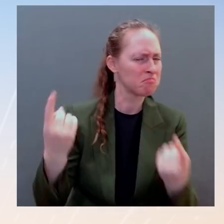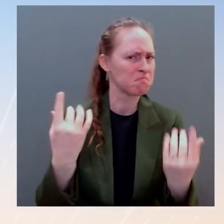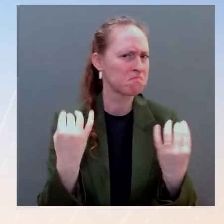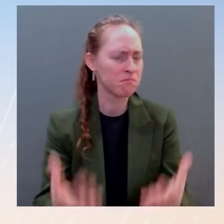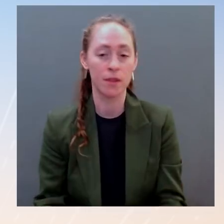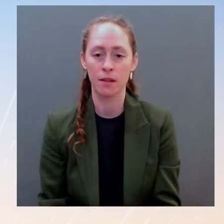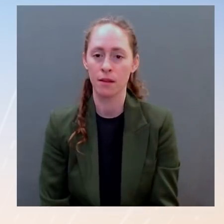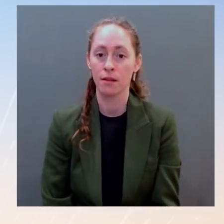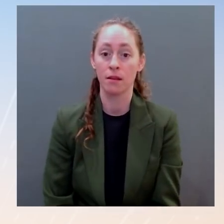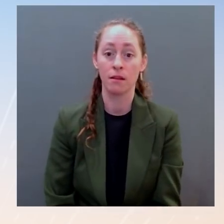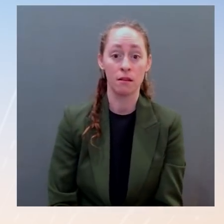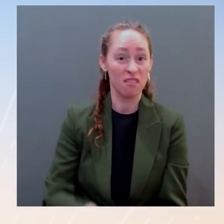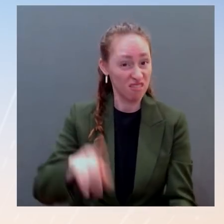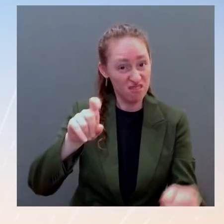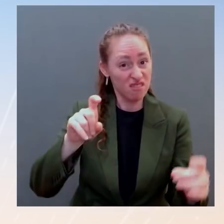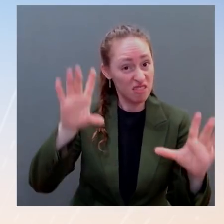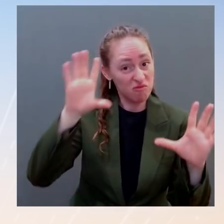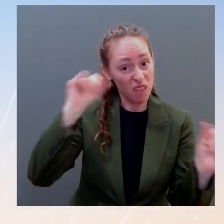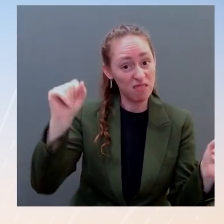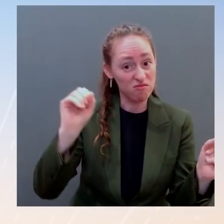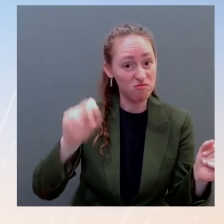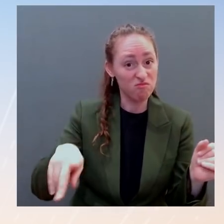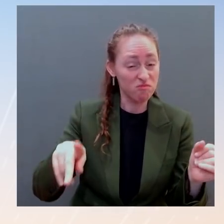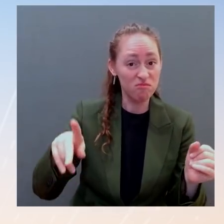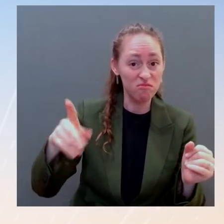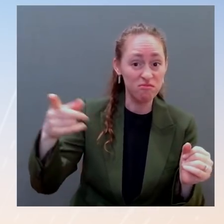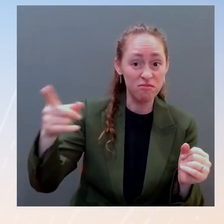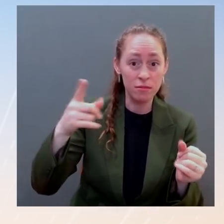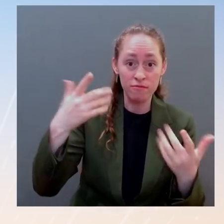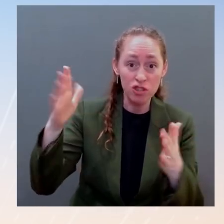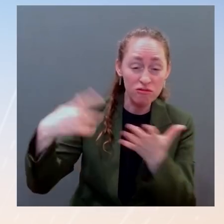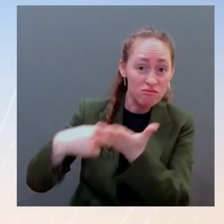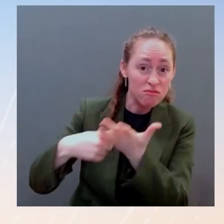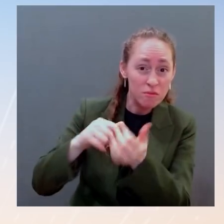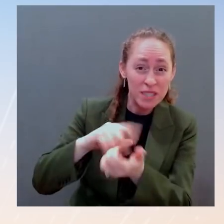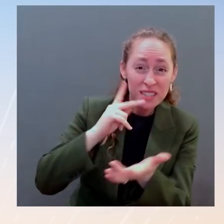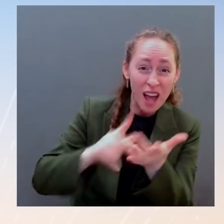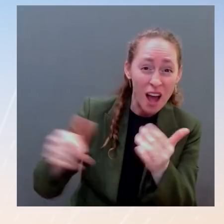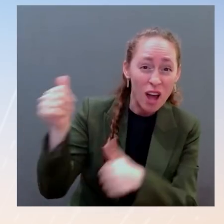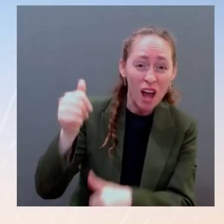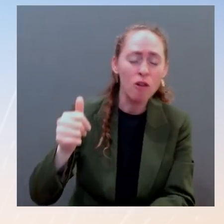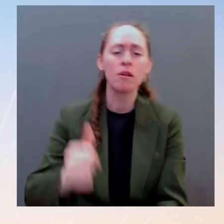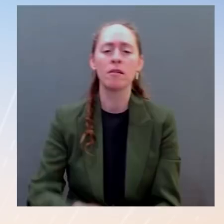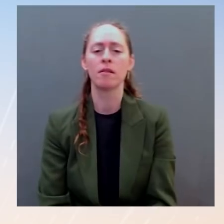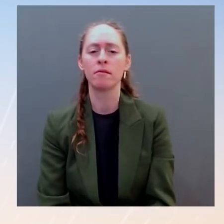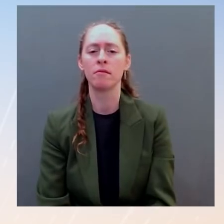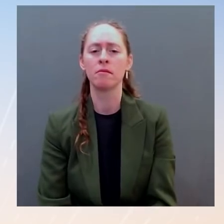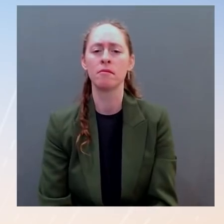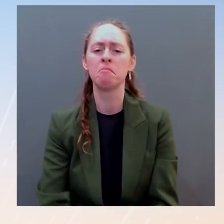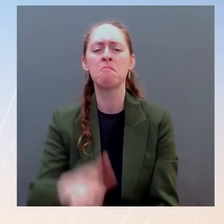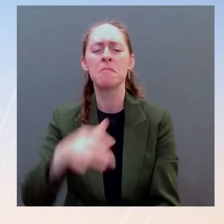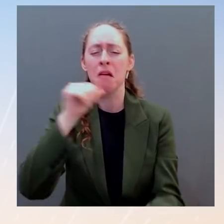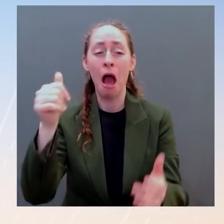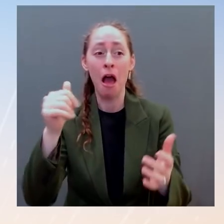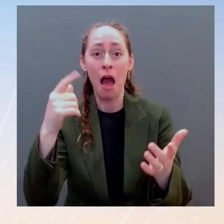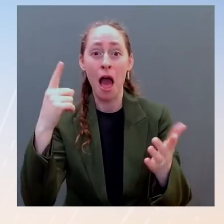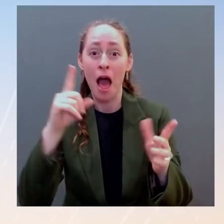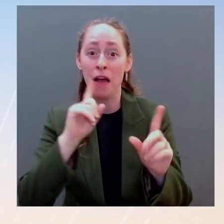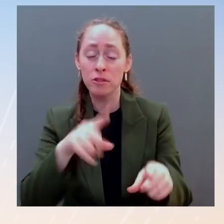But I think, again, it's important to note this is a CDC decision and authority about when we were -- had the health conditions to lift Title 42.